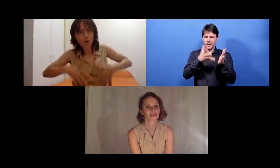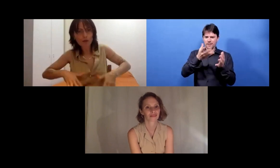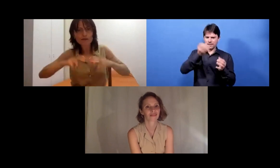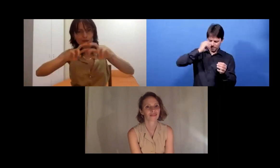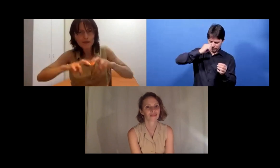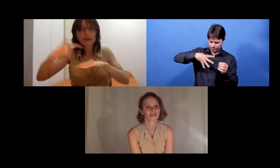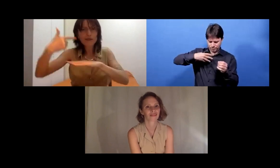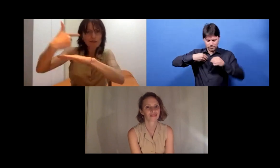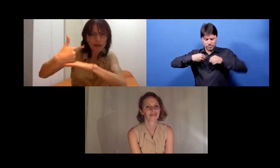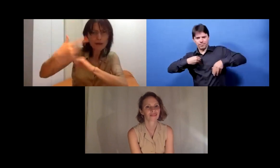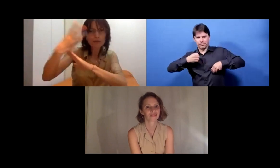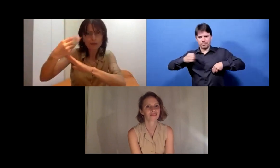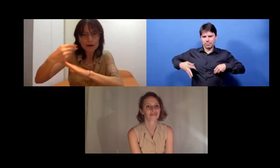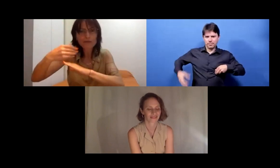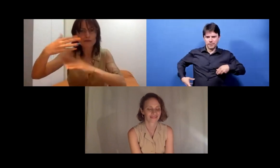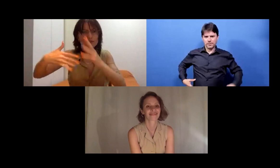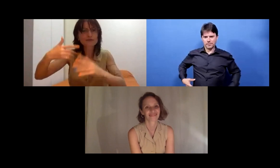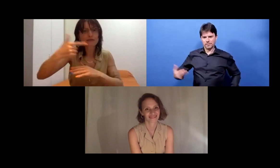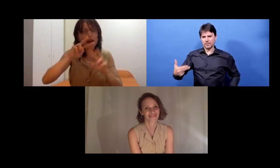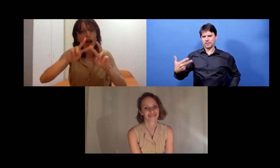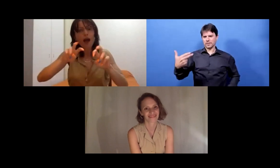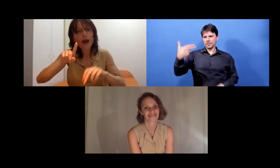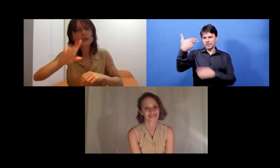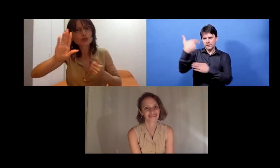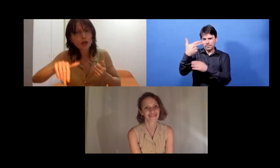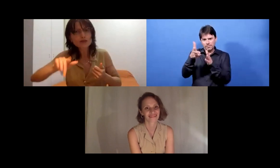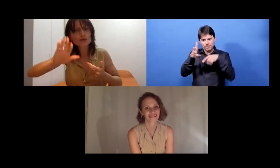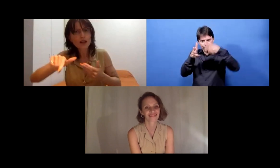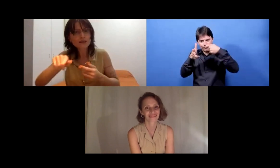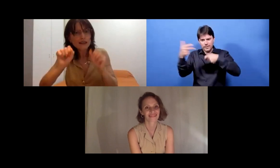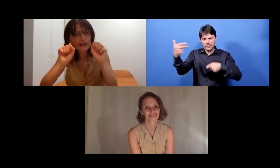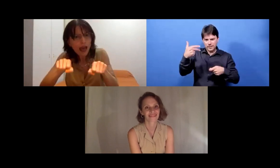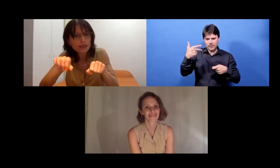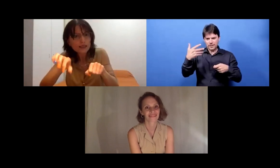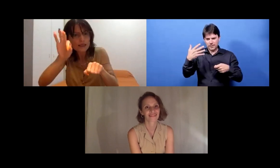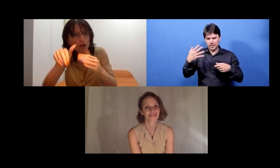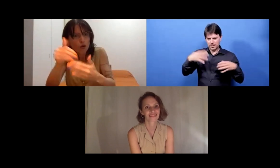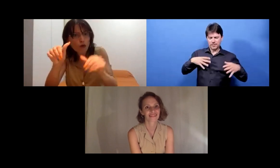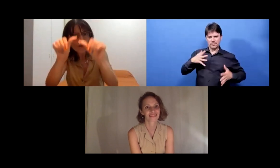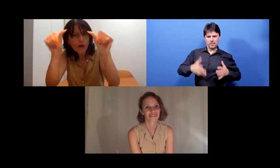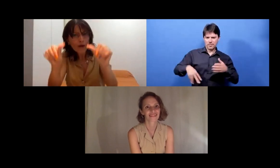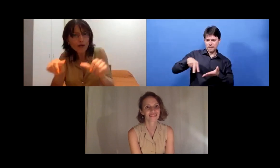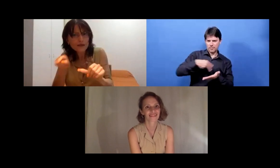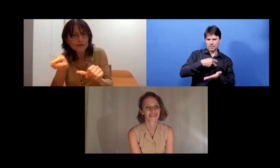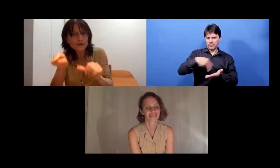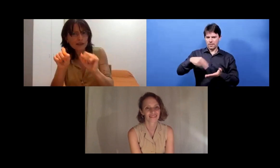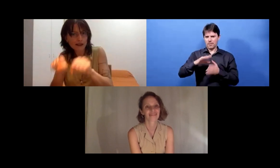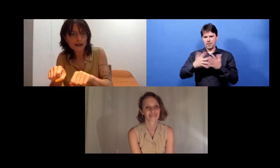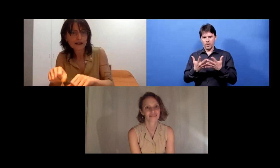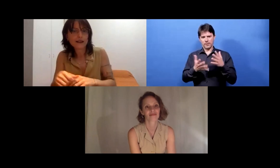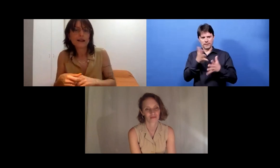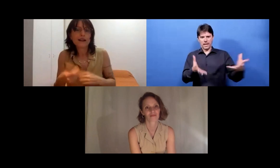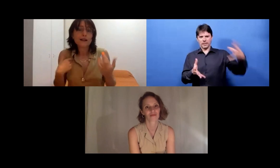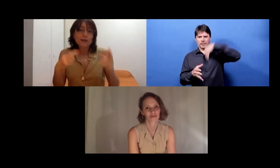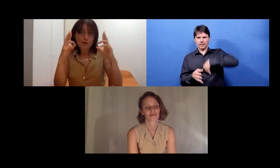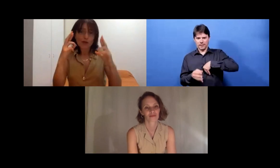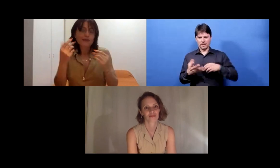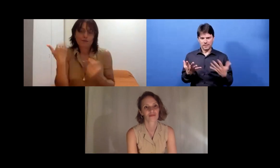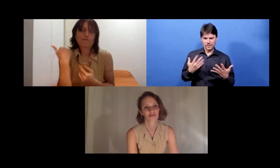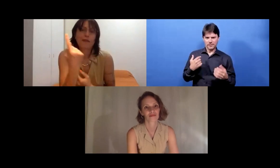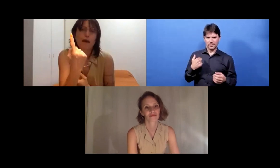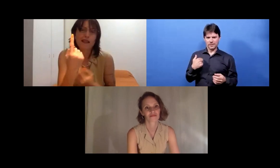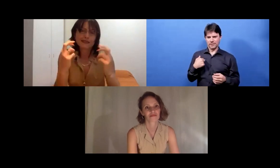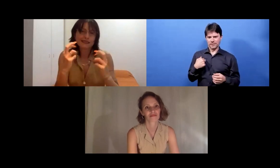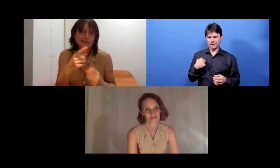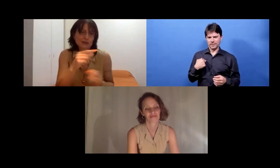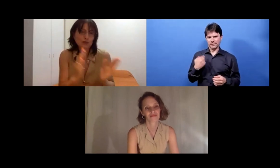To discover ways to present it. And then we discovered new forms. And I hope... I mean, we filmed it and then watched it.